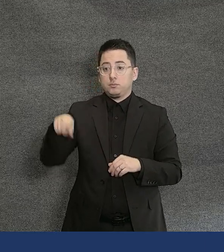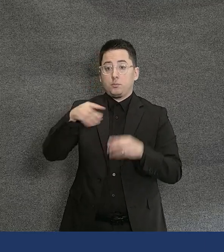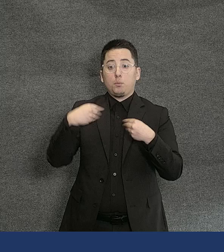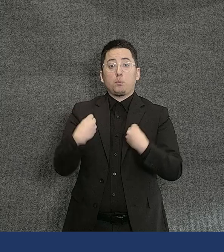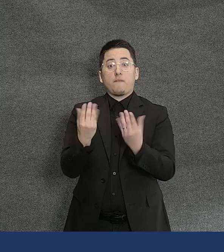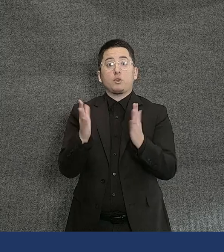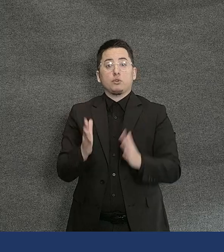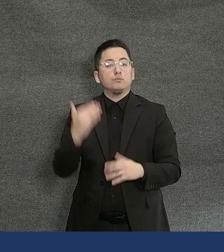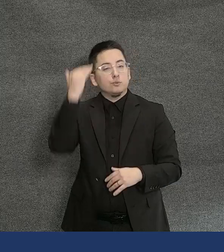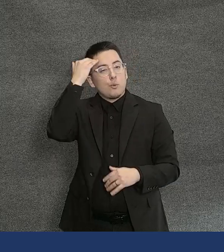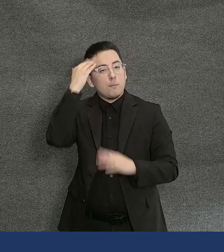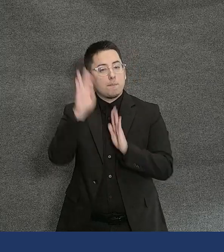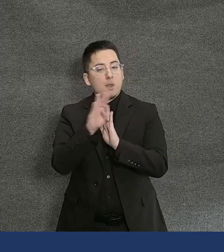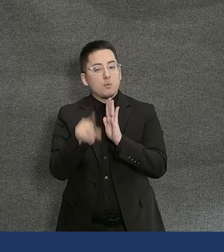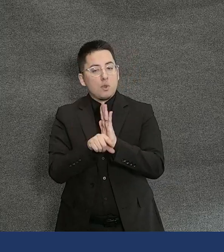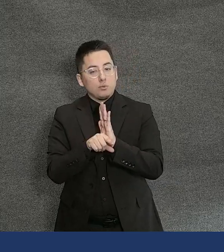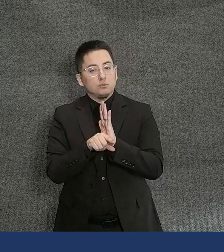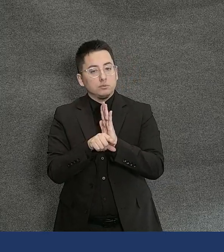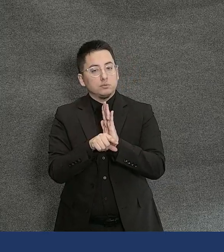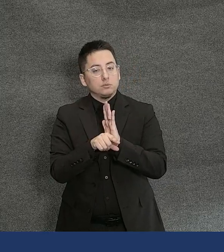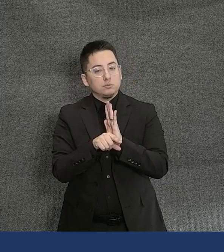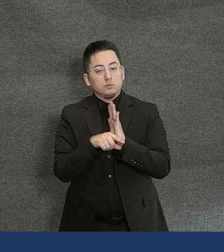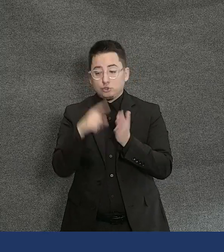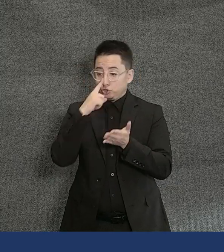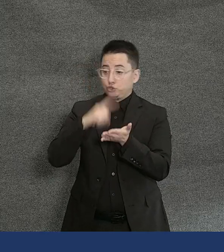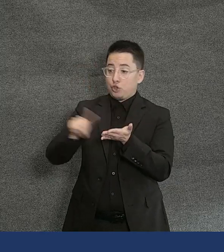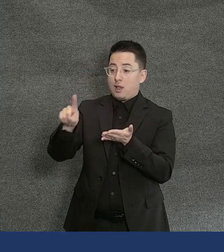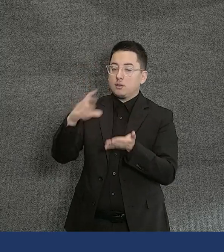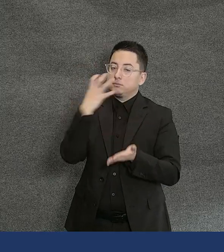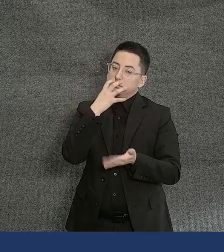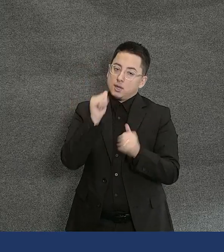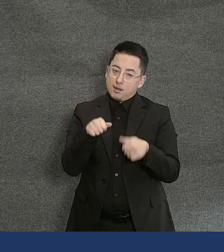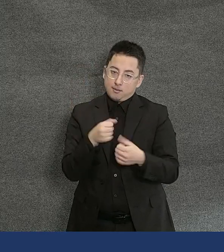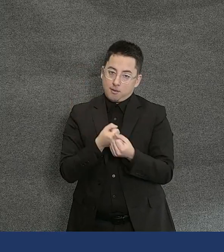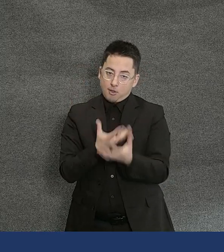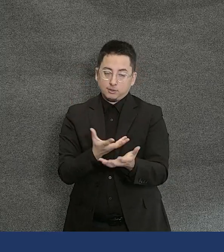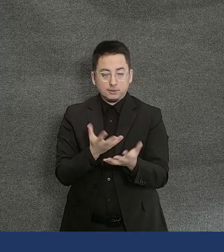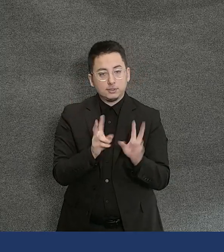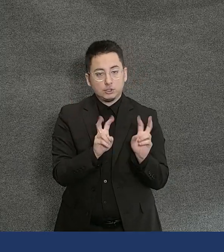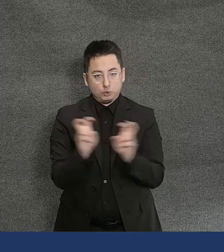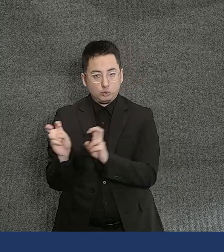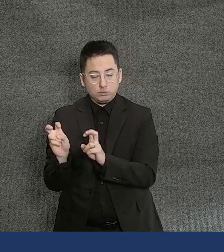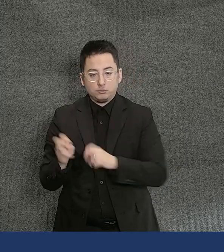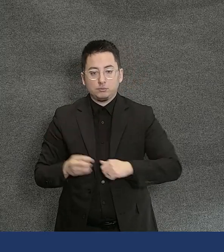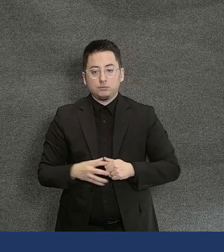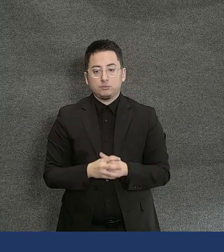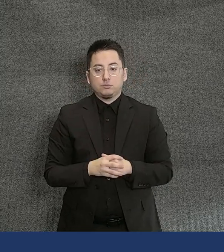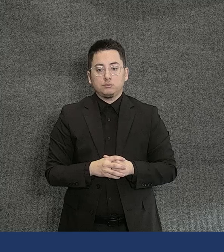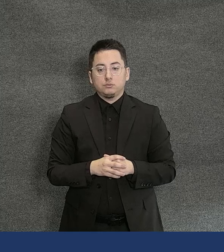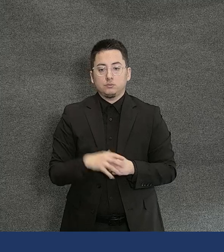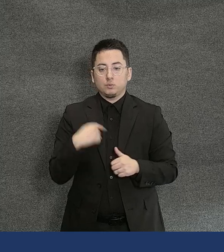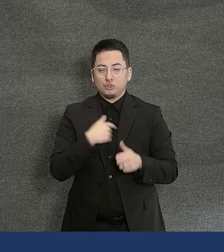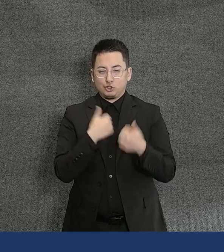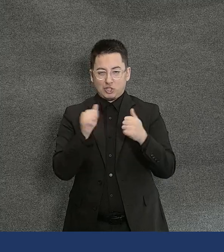still cause some issues in the workforce area, and so we're still working to address issues